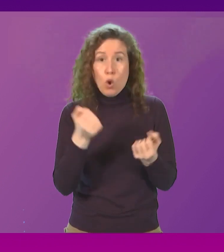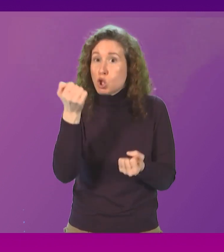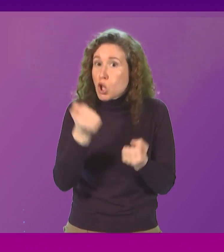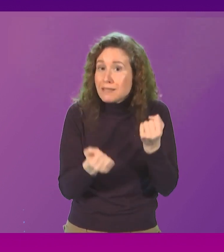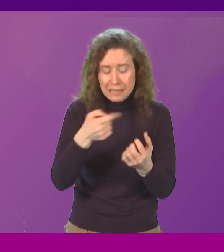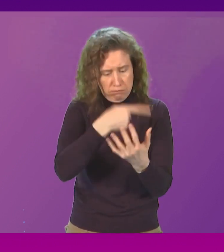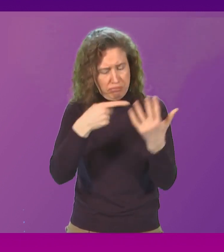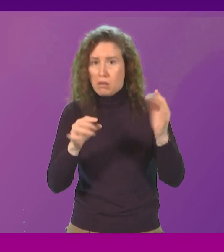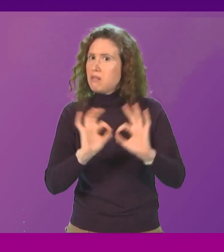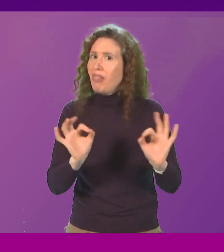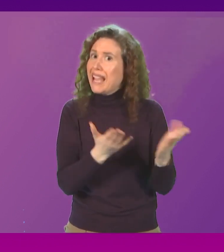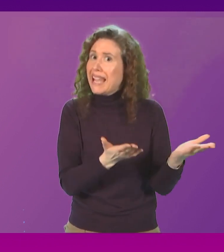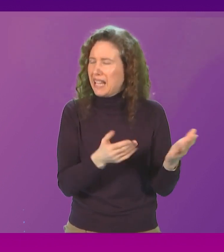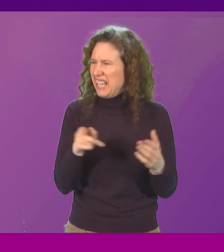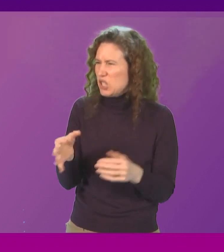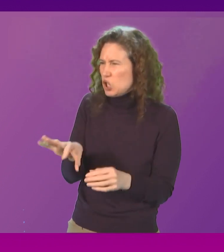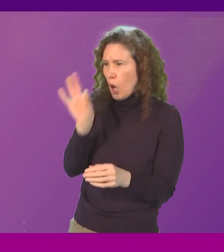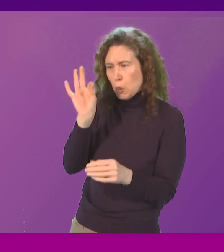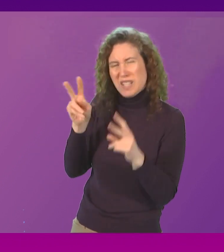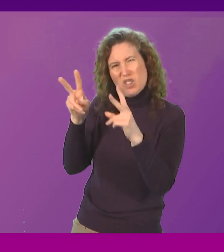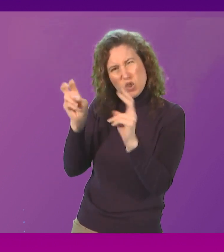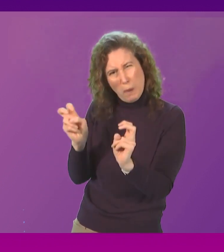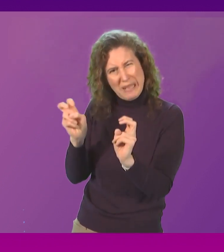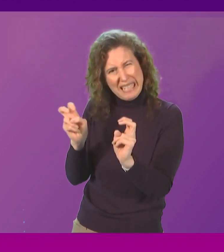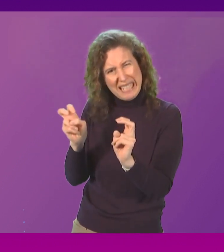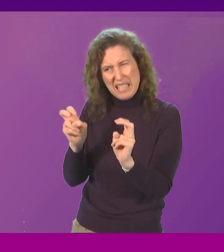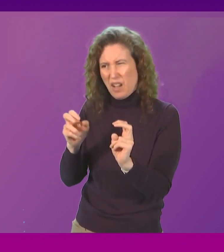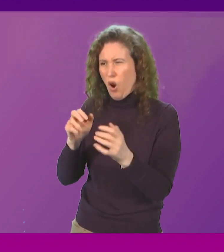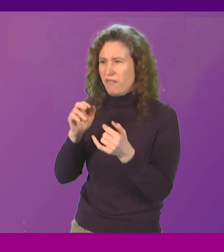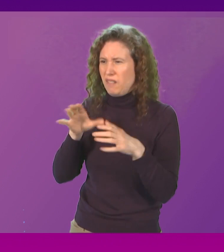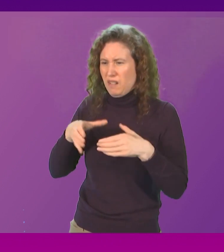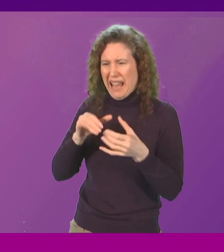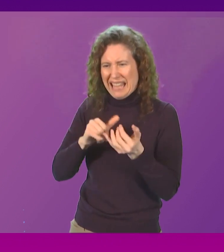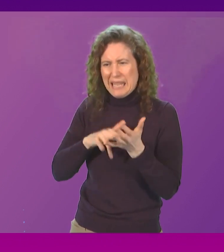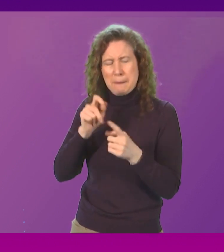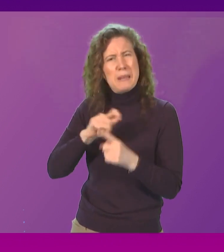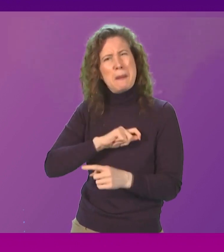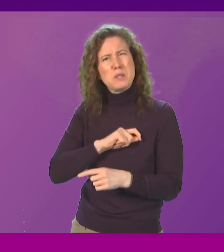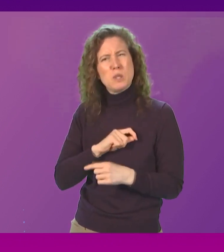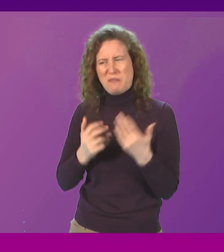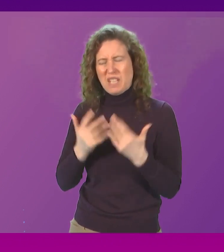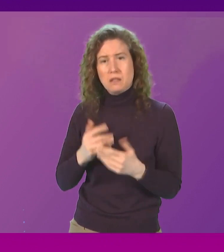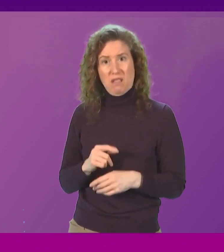Instead, the topic that he has chosen is party membership figures.